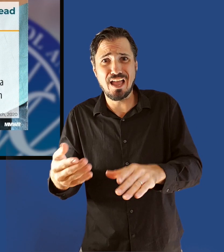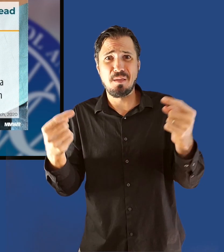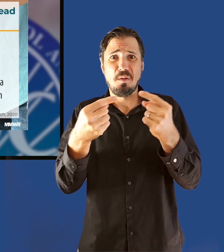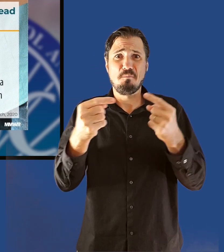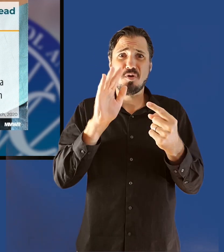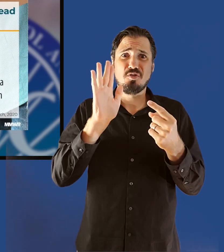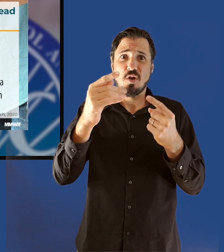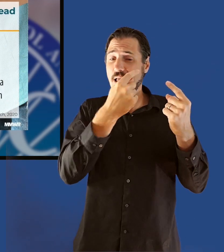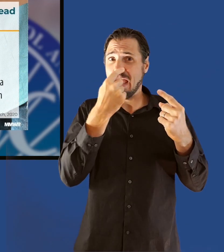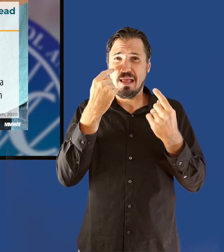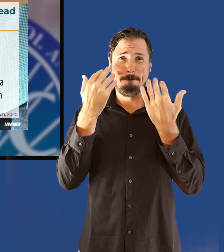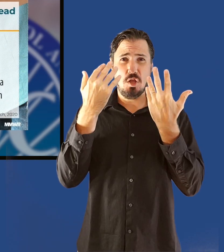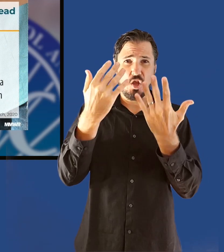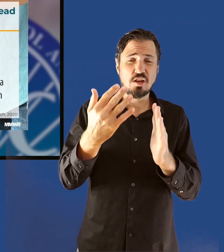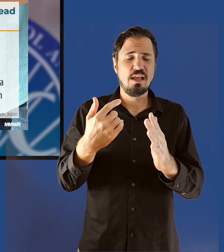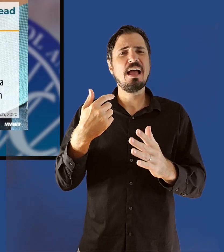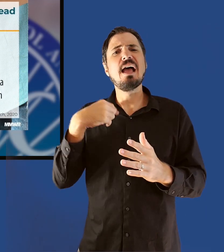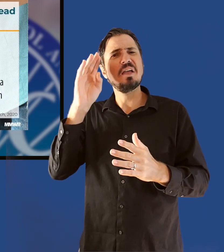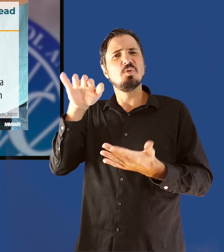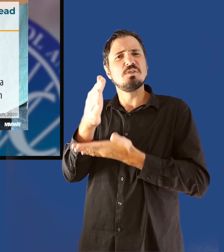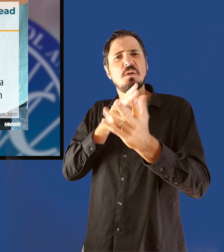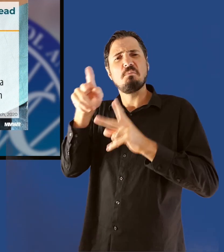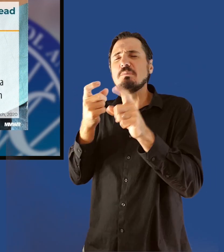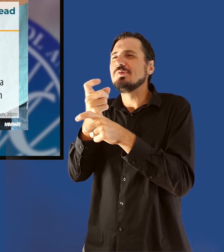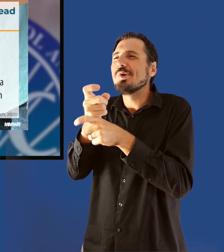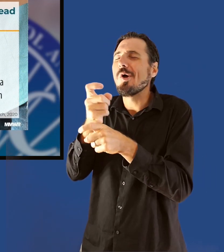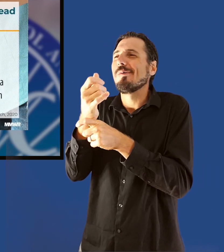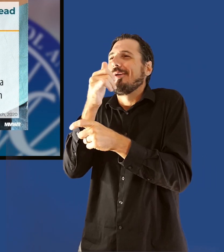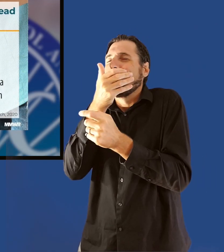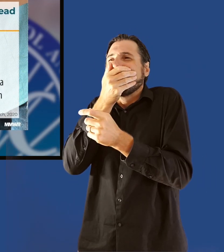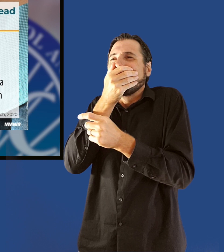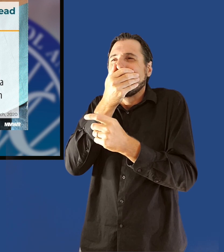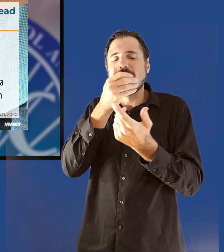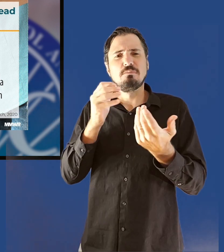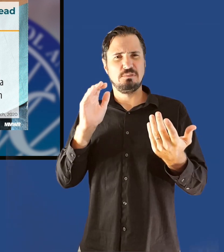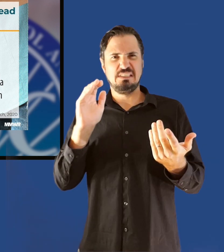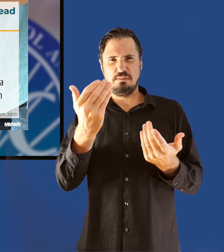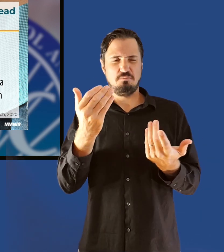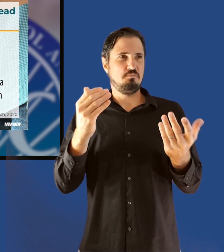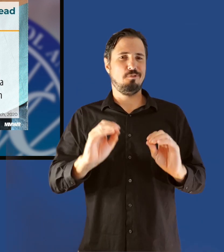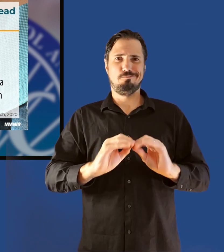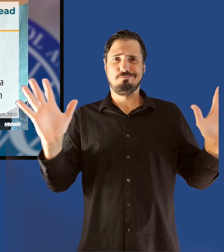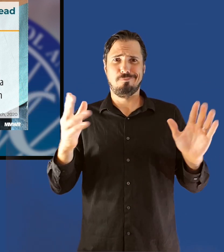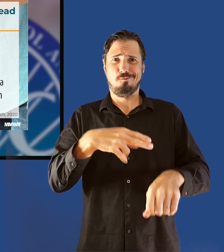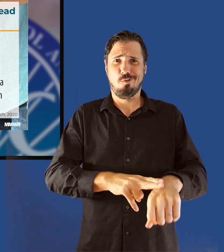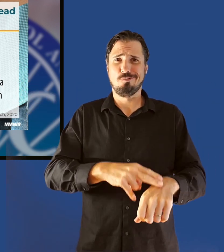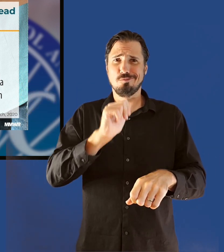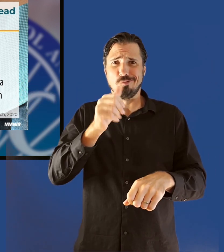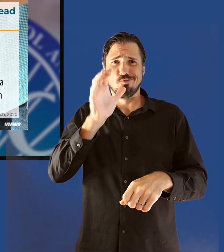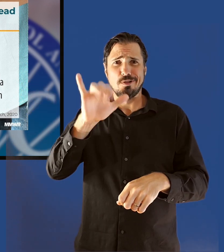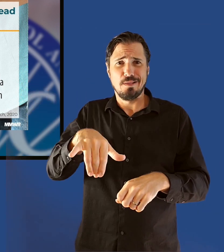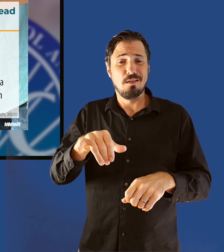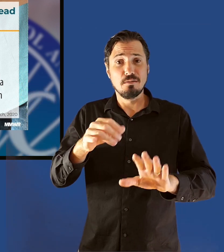Yes, we know people are making jokes about this topic. This information seems obvious to many, but since the COVID-19 crisis began,